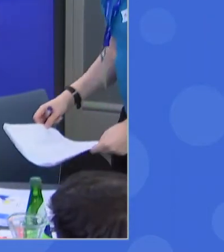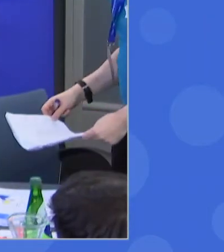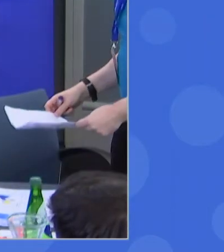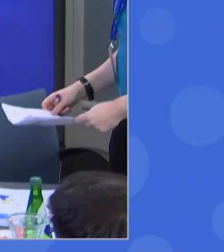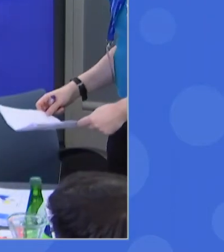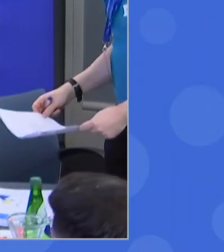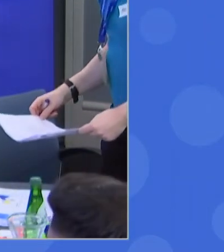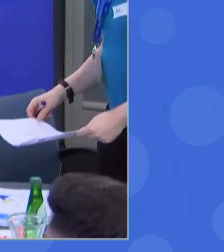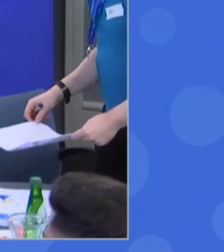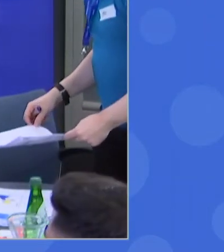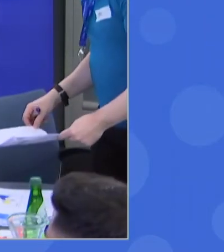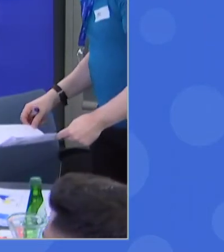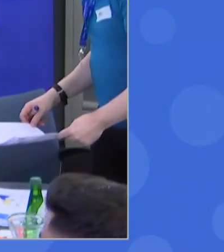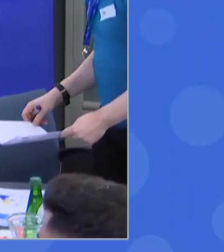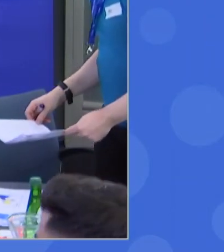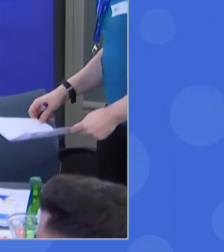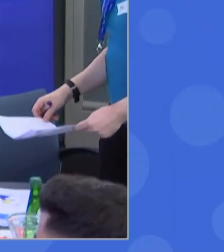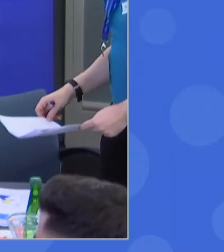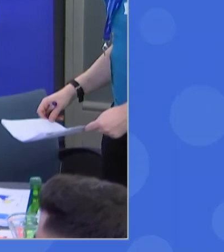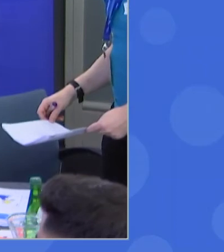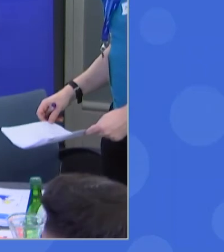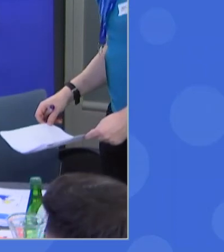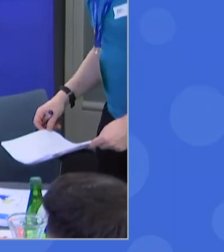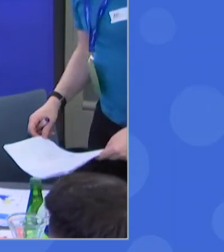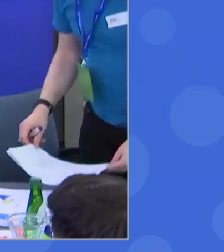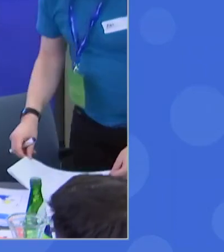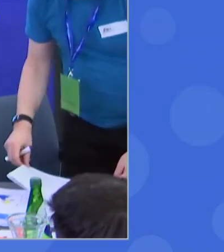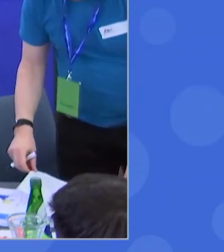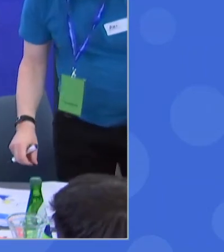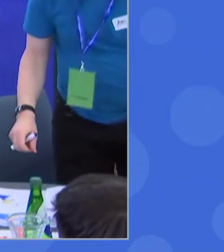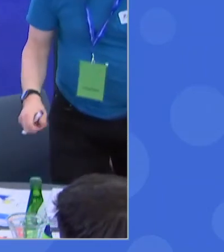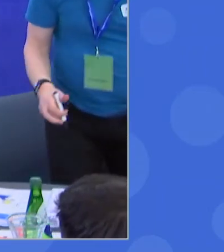we're back together which is around revisiting consent so you may remember